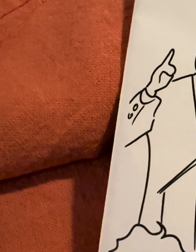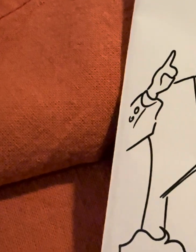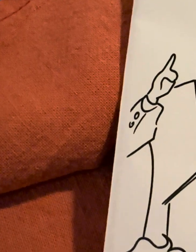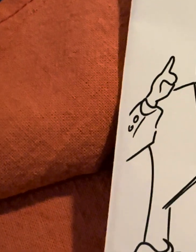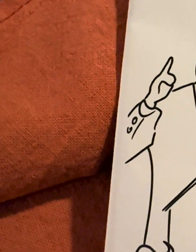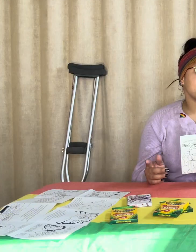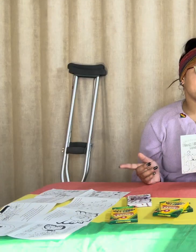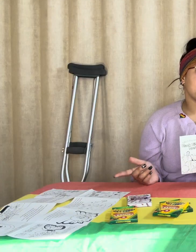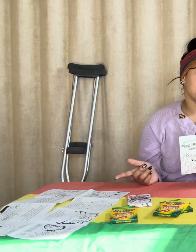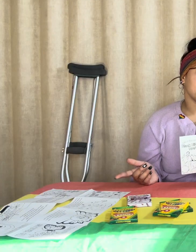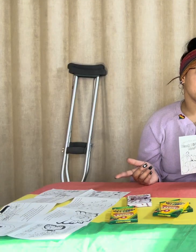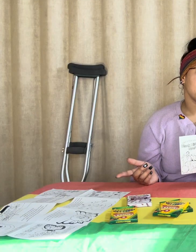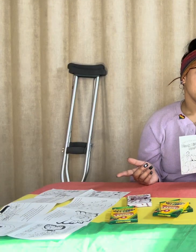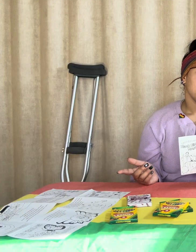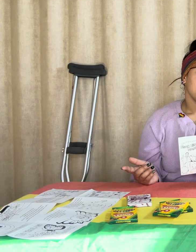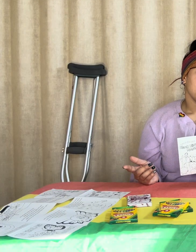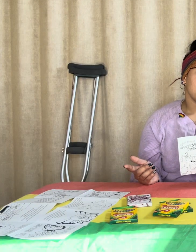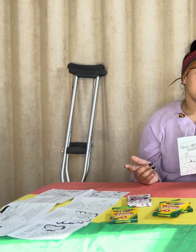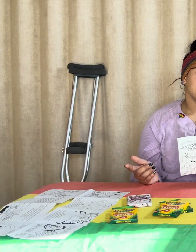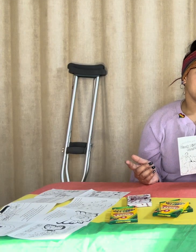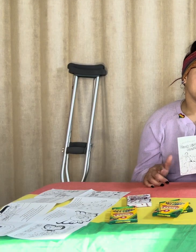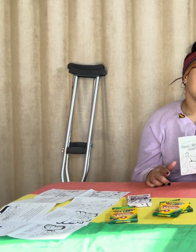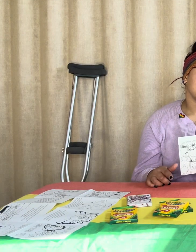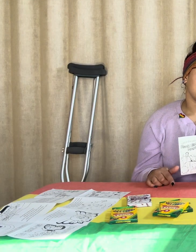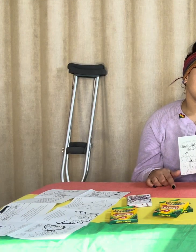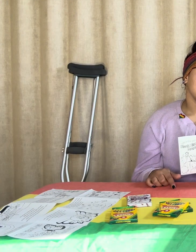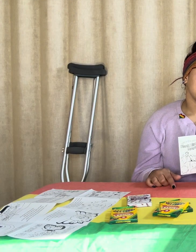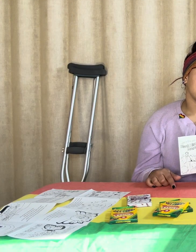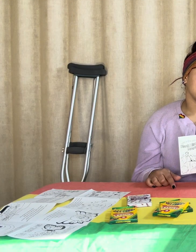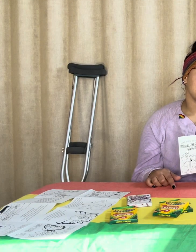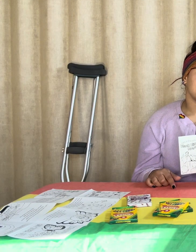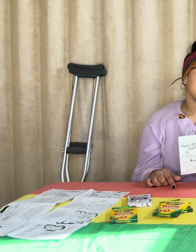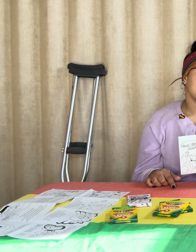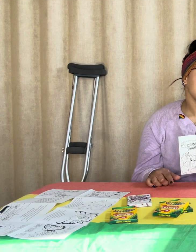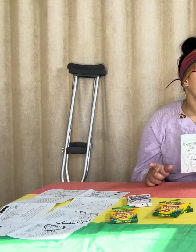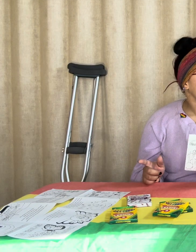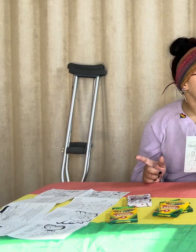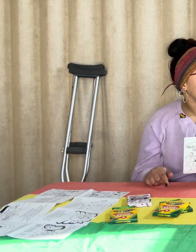today, which was "We March." Specifically that really touched me, 'cause I've actually been to